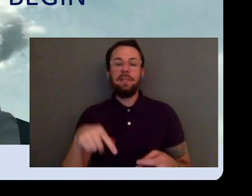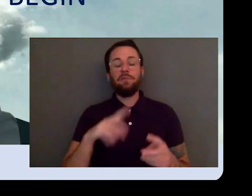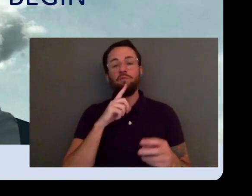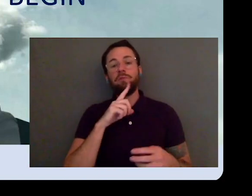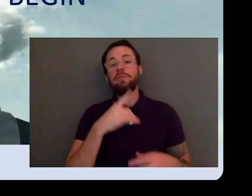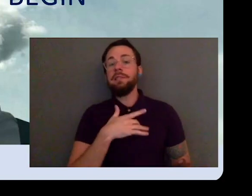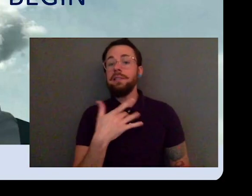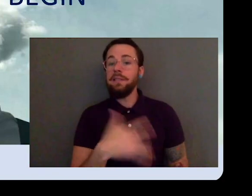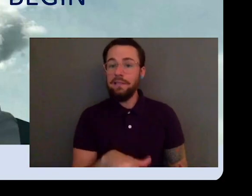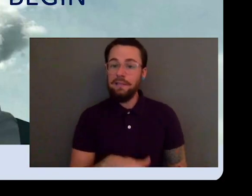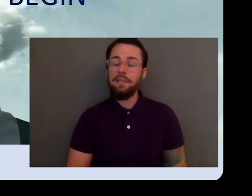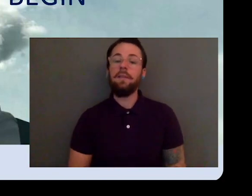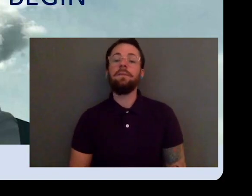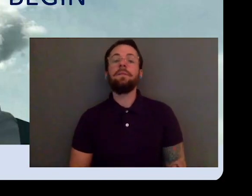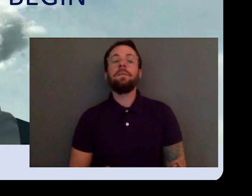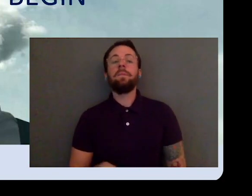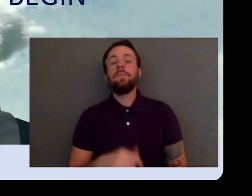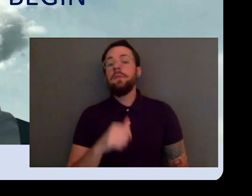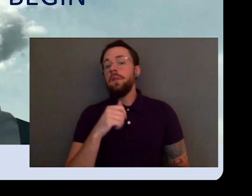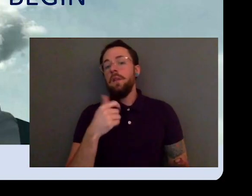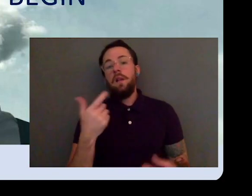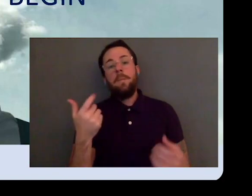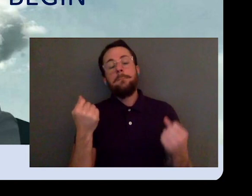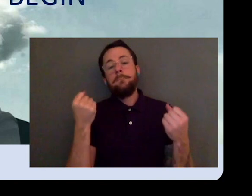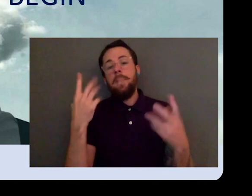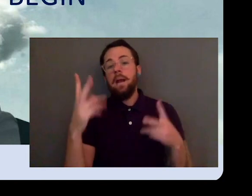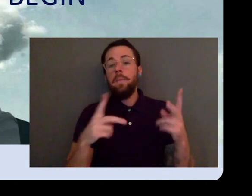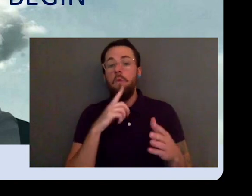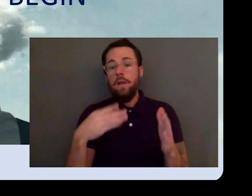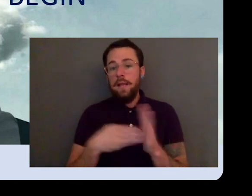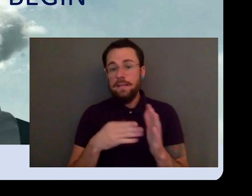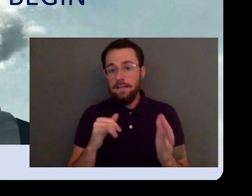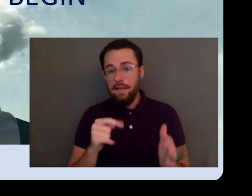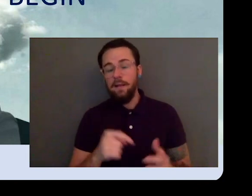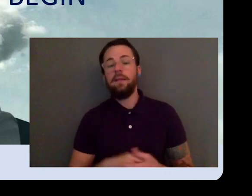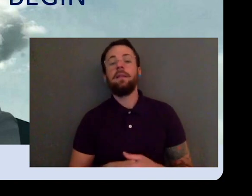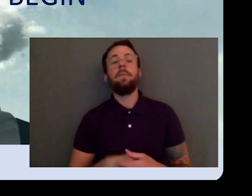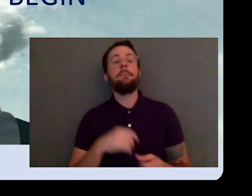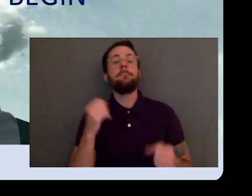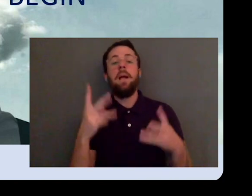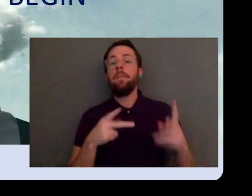know exactly what to think about this topic before we get into it. I want to recognize that it's sensitive.